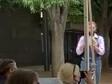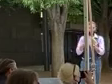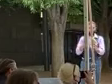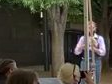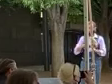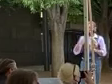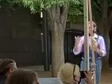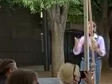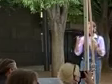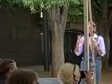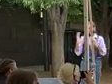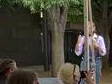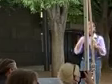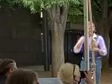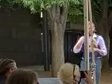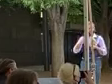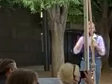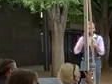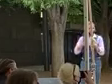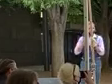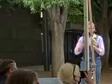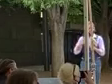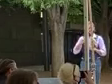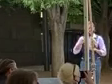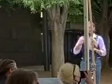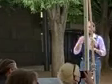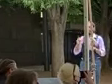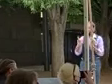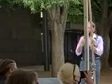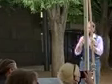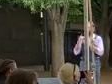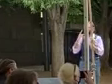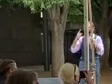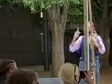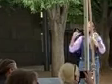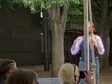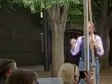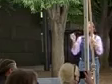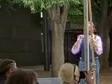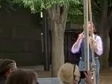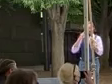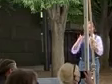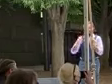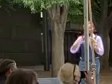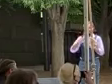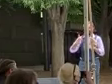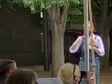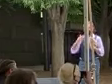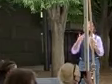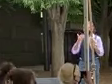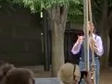Here is to 31 years of the ADA and here's to accomplishing even more over the next 31. Thank you, everyone.